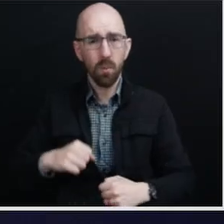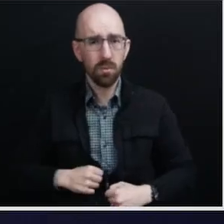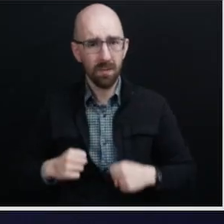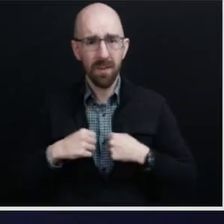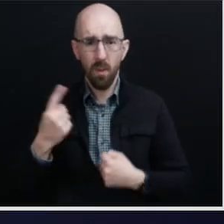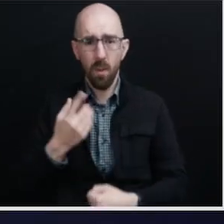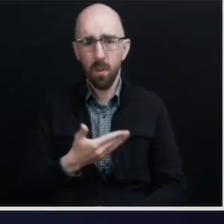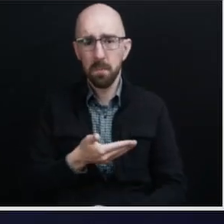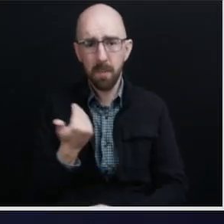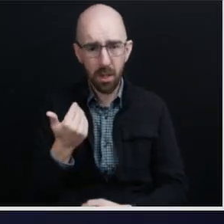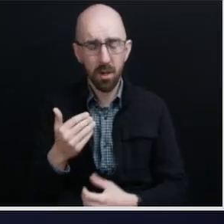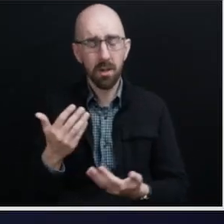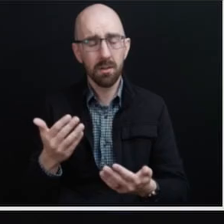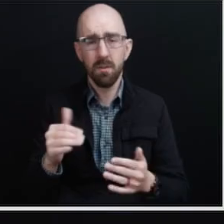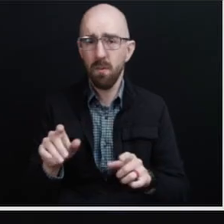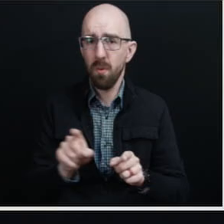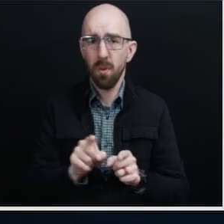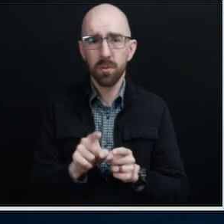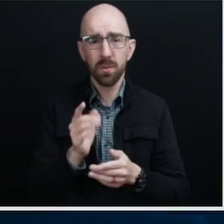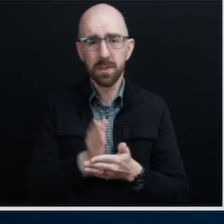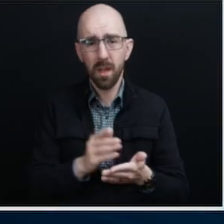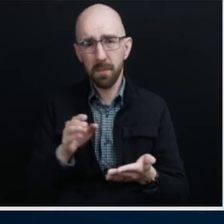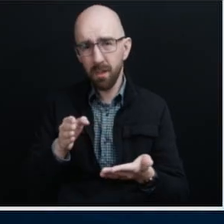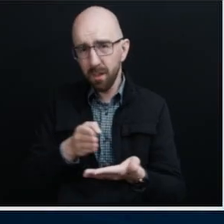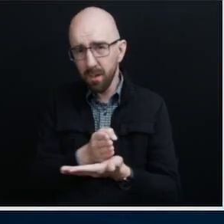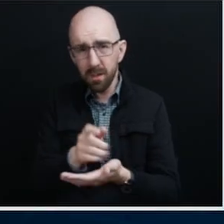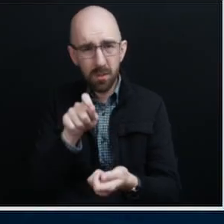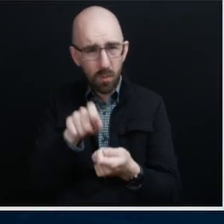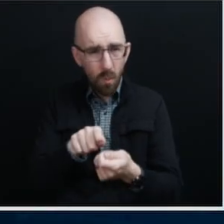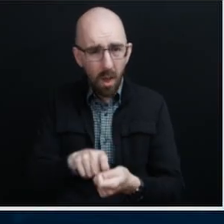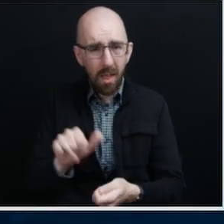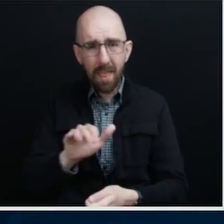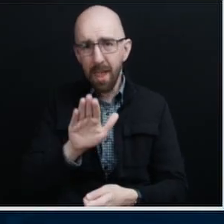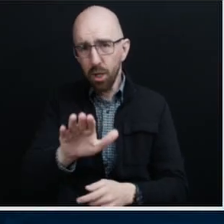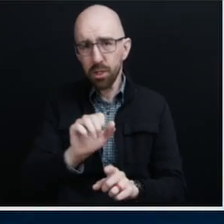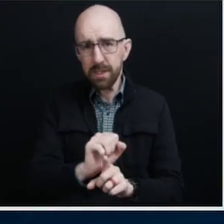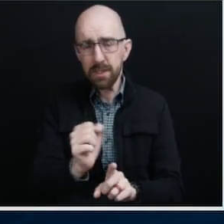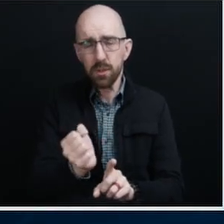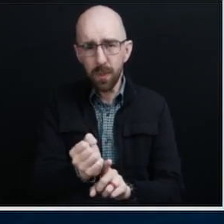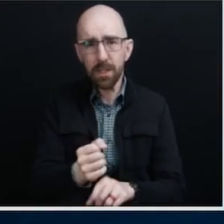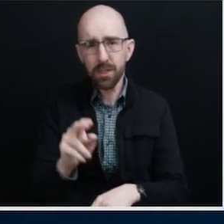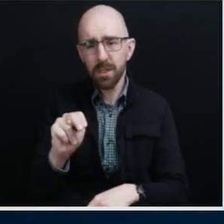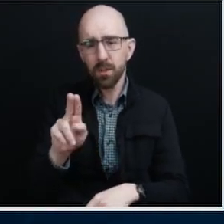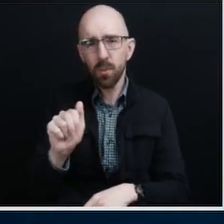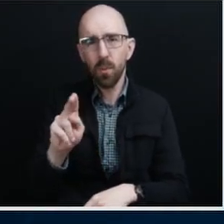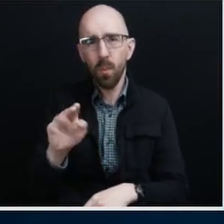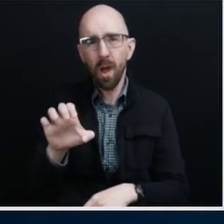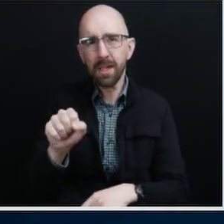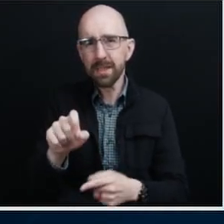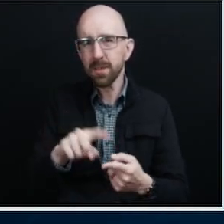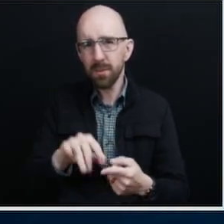But also some nuances like what Courtney's situation is. um these newer advances have